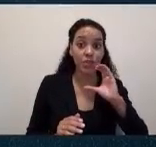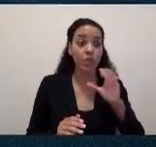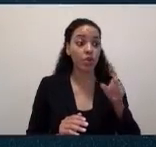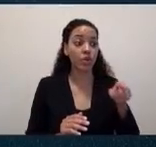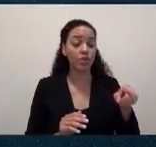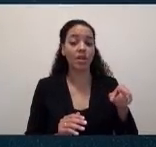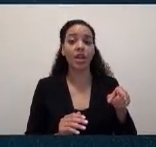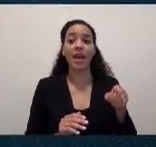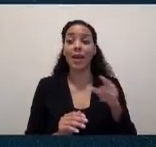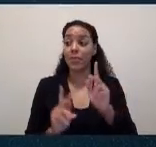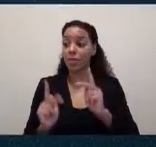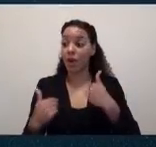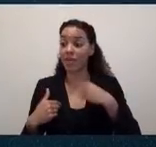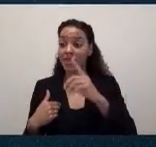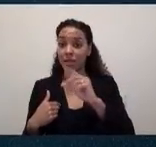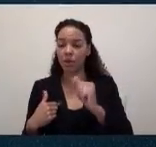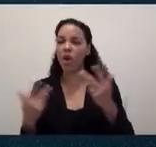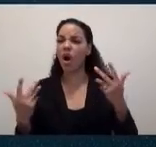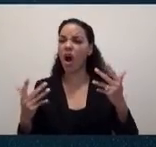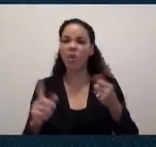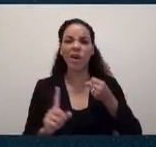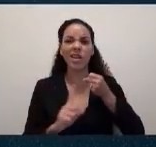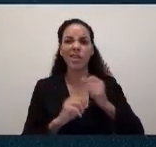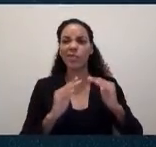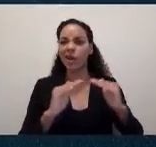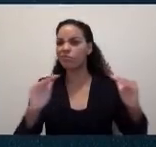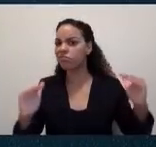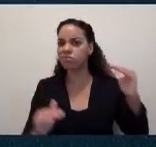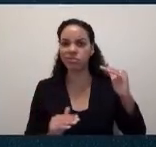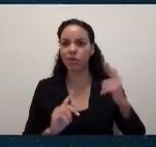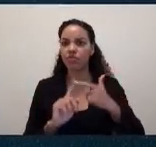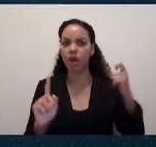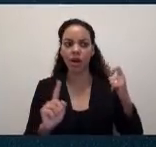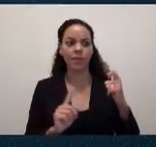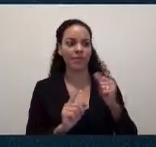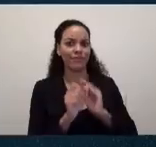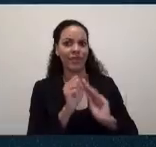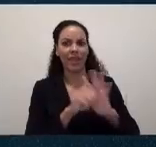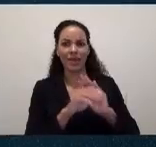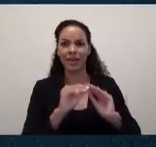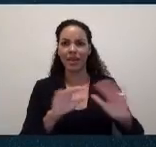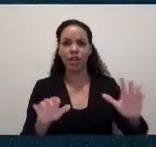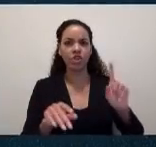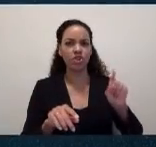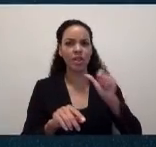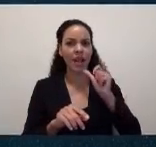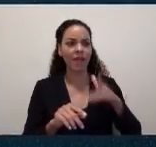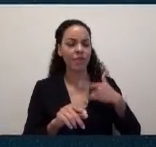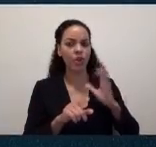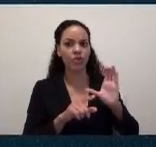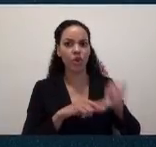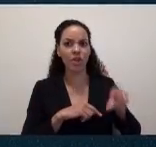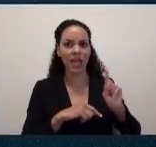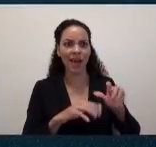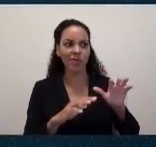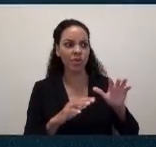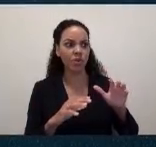impacted by the deadly pandemic should not be forced to abandon their home services for groups settings,